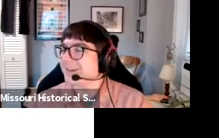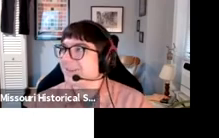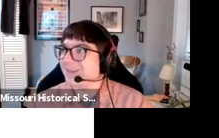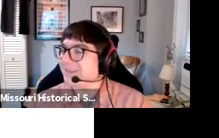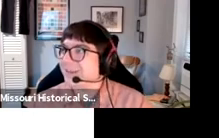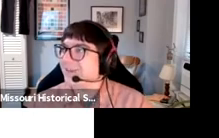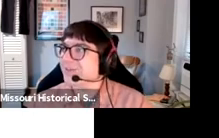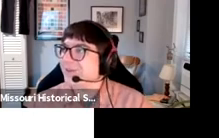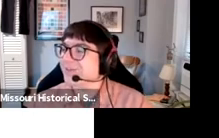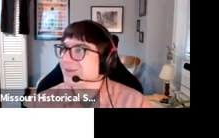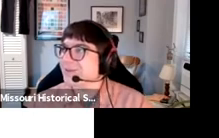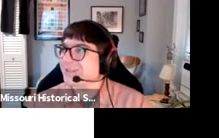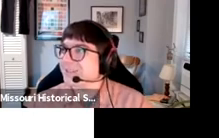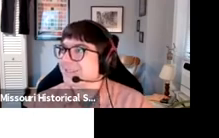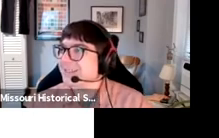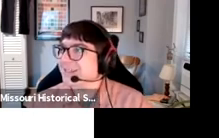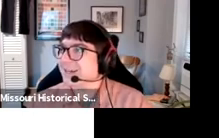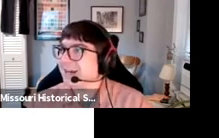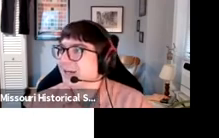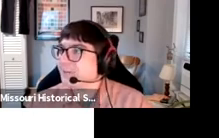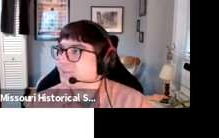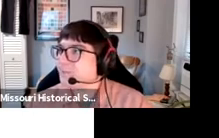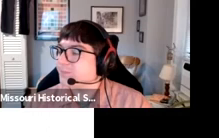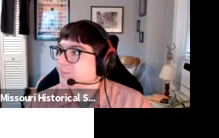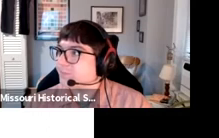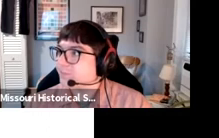is outside of St. Louis, and my grandfather got a job as a